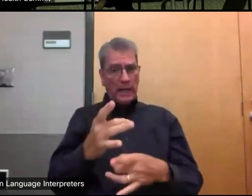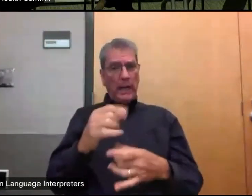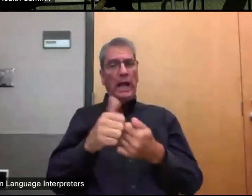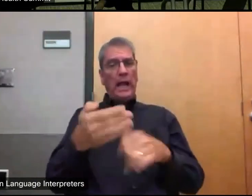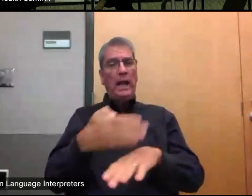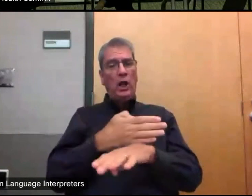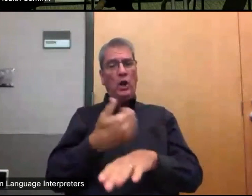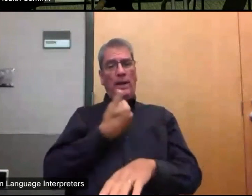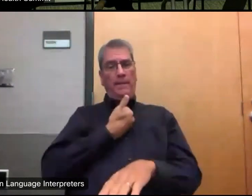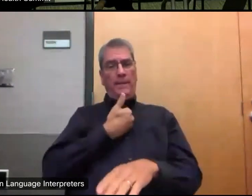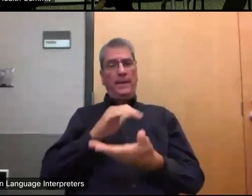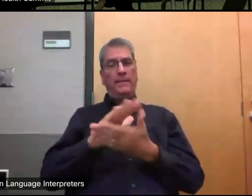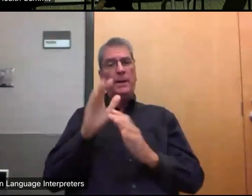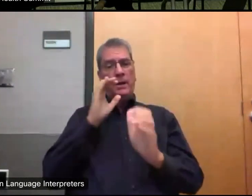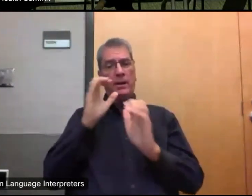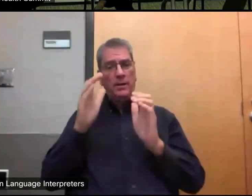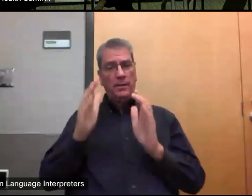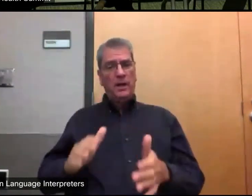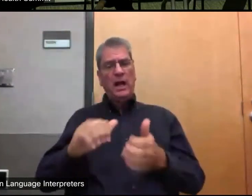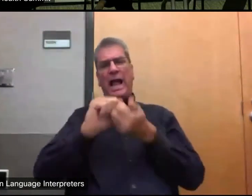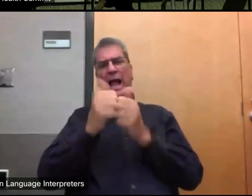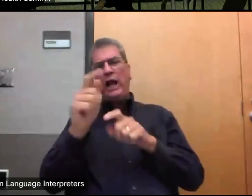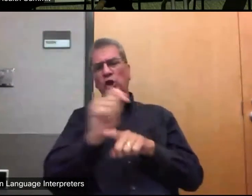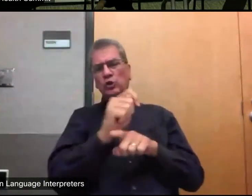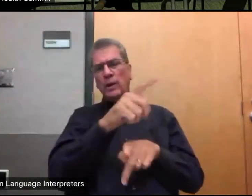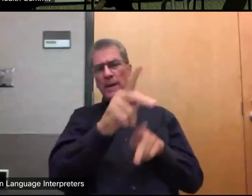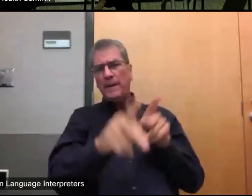thinking of different models of training people. And so we actually just recently launched